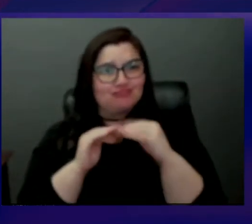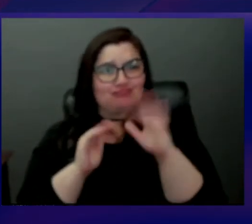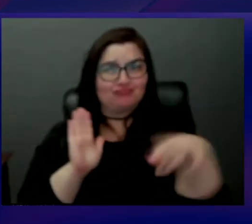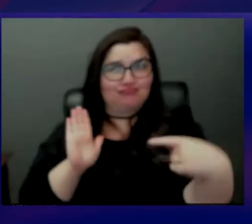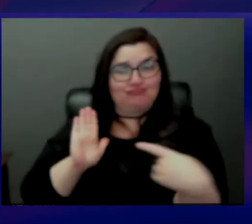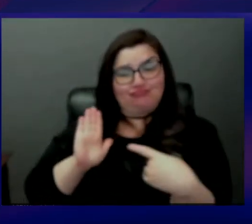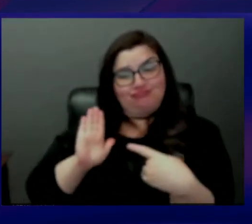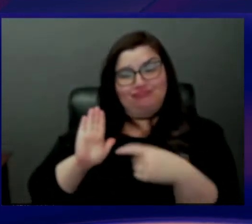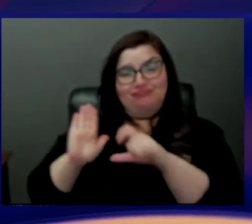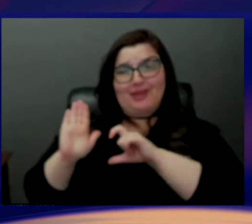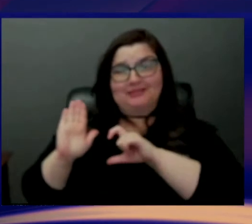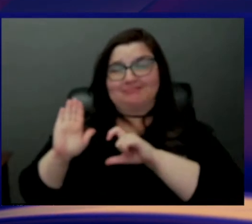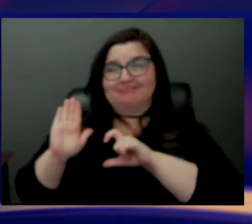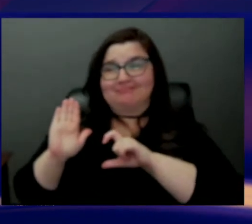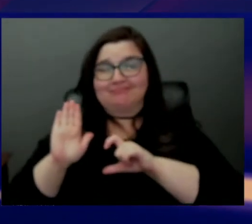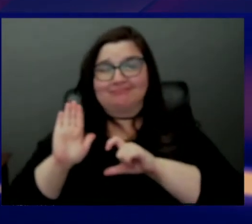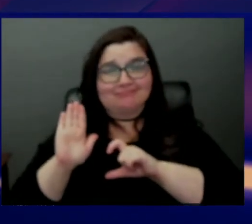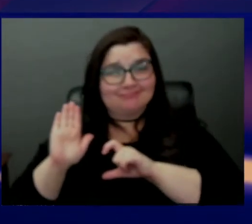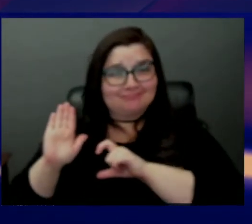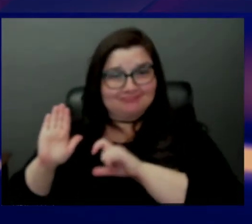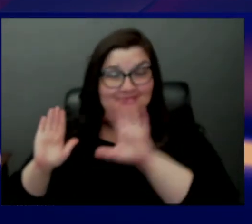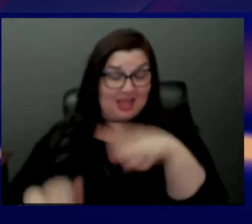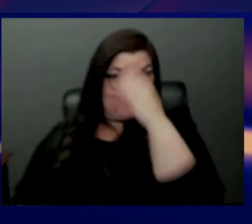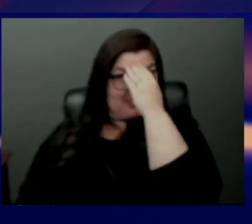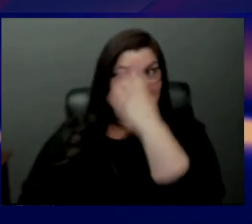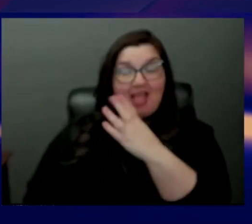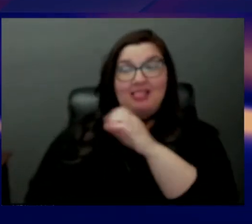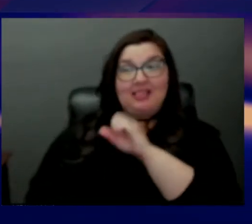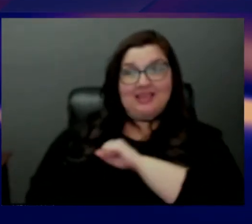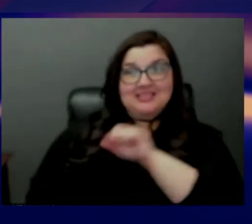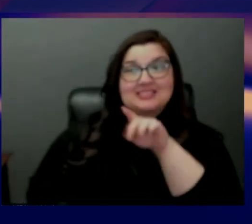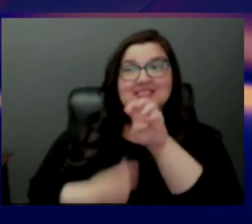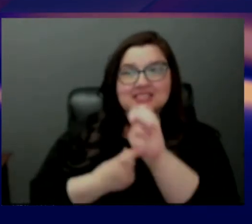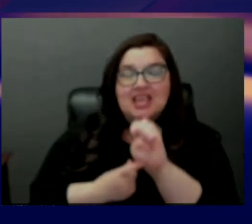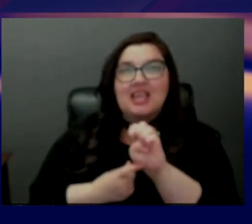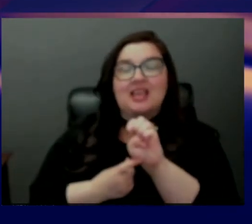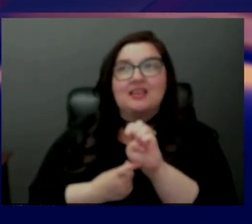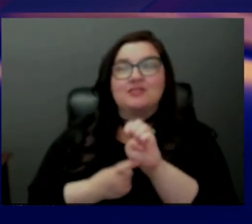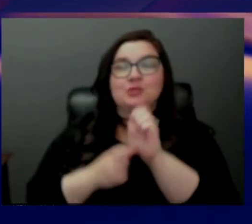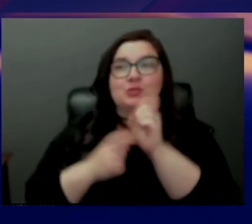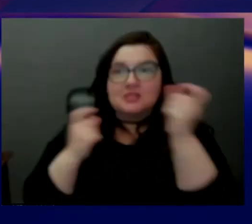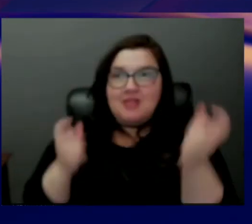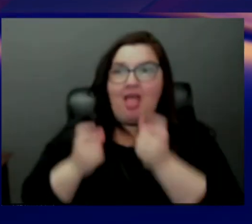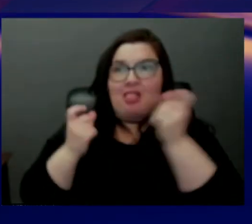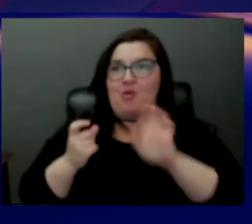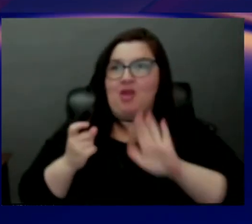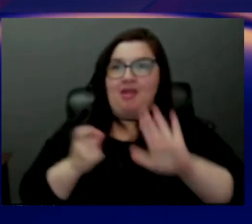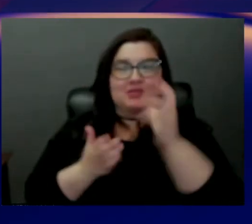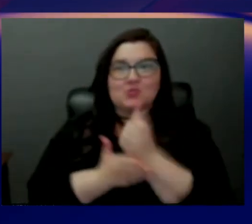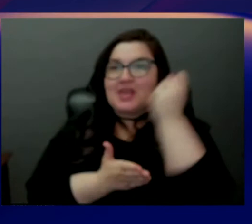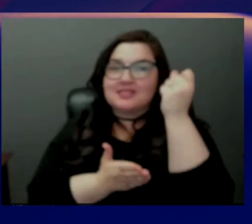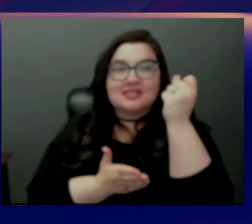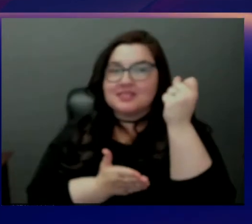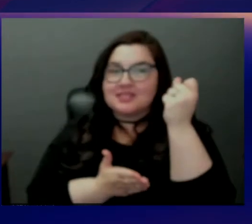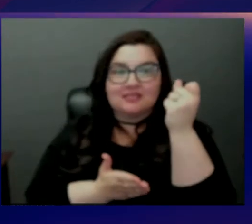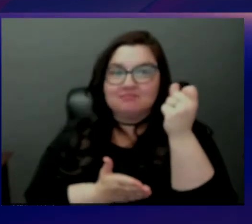I've been telling Steve time and time again to celebrate his wins more, he does not celebrate his wins enough publicly.